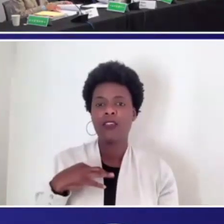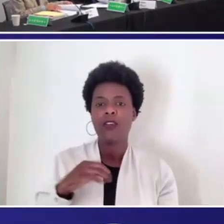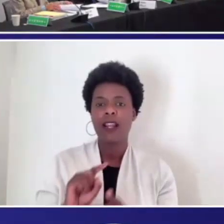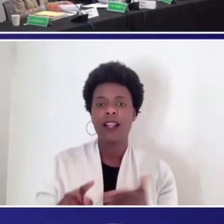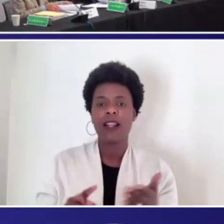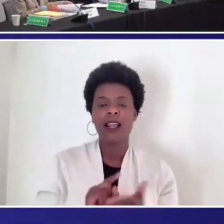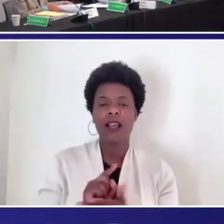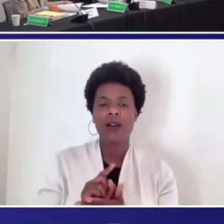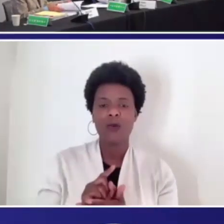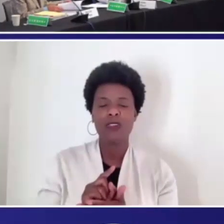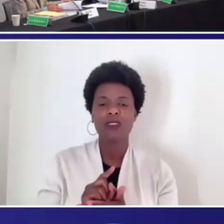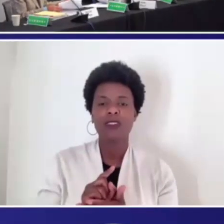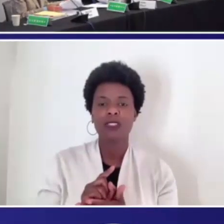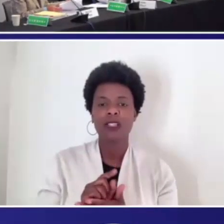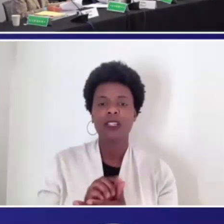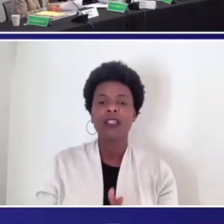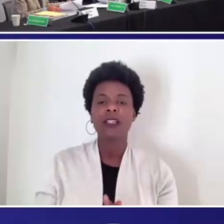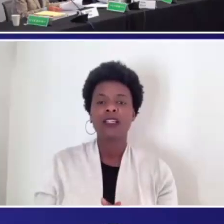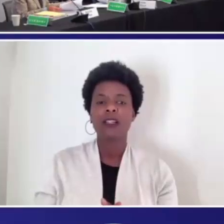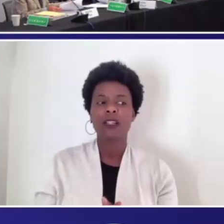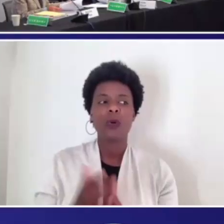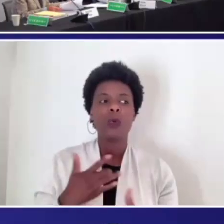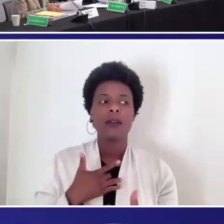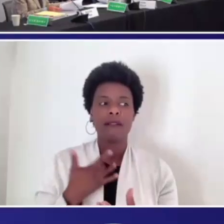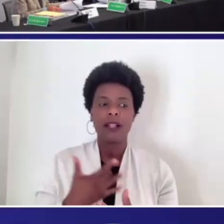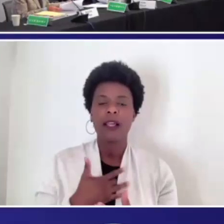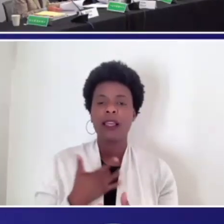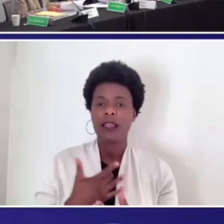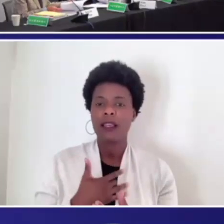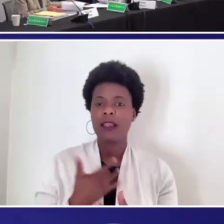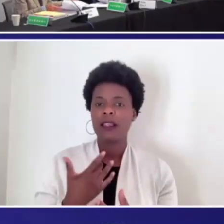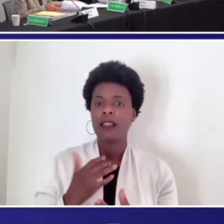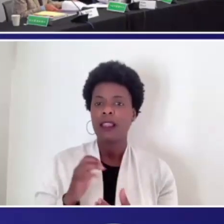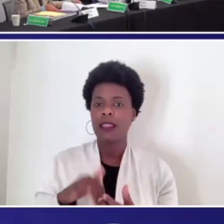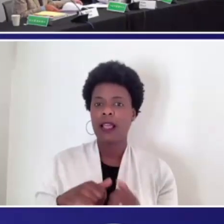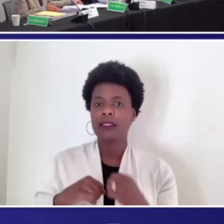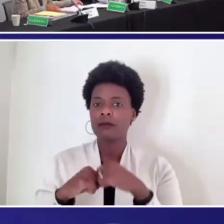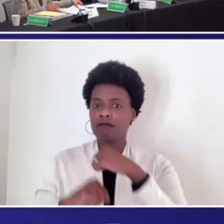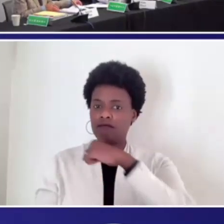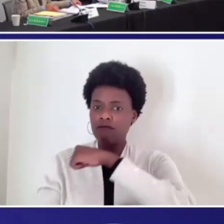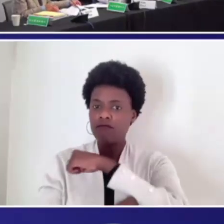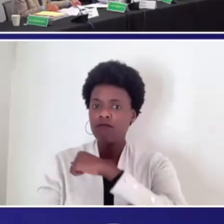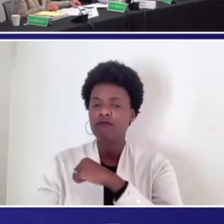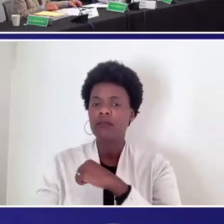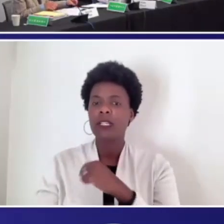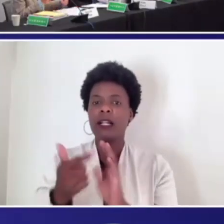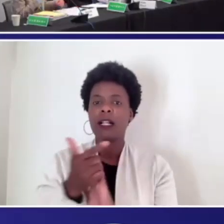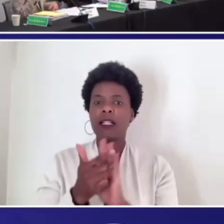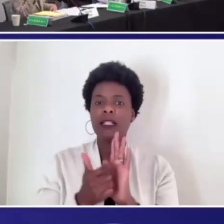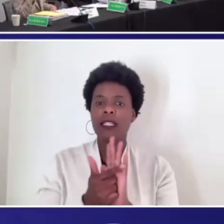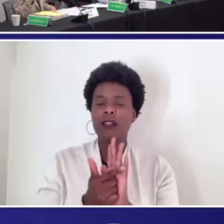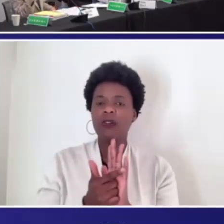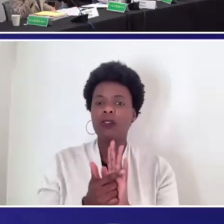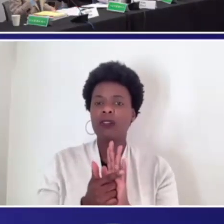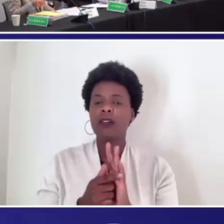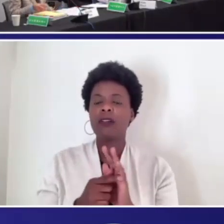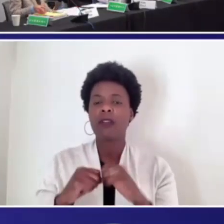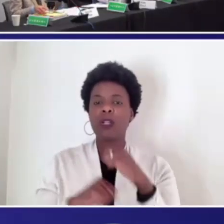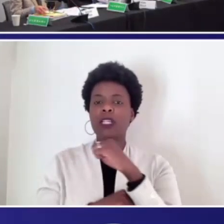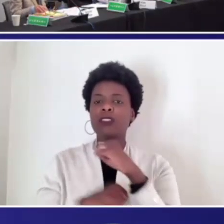but we believe 80 credit hours is very on solid legal ground because it is substantially similar to all of the degrees